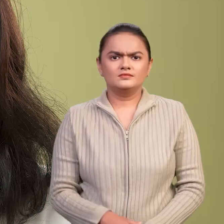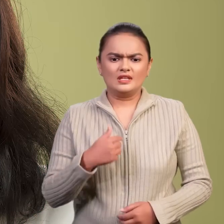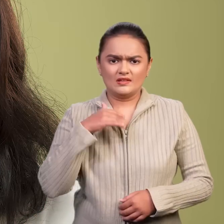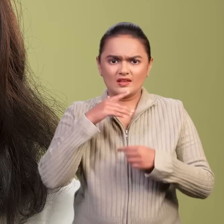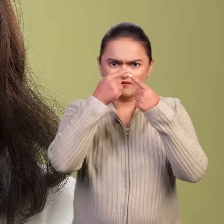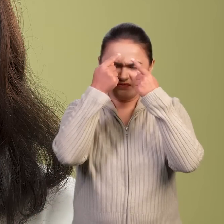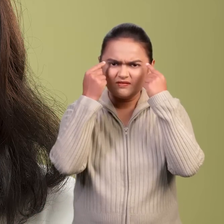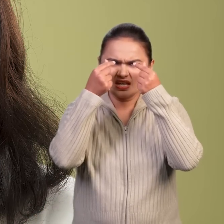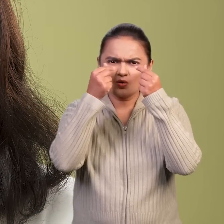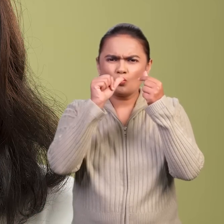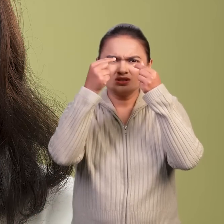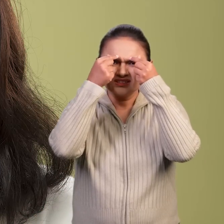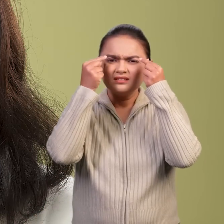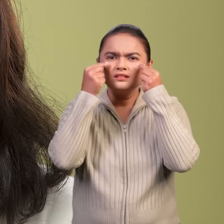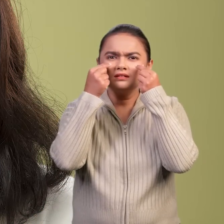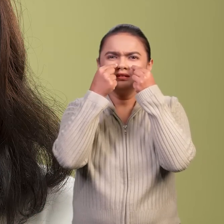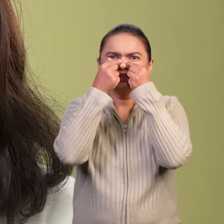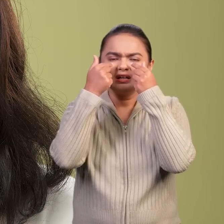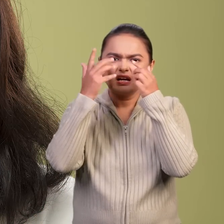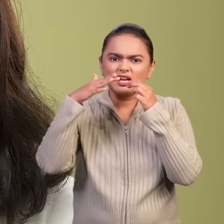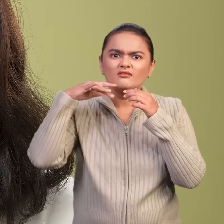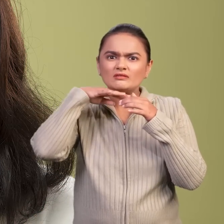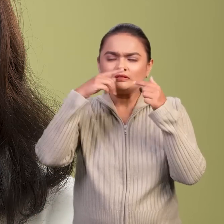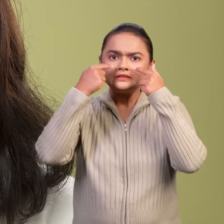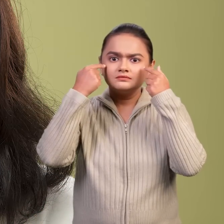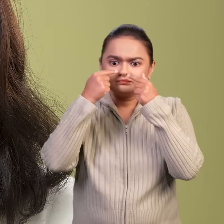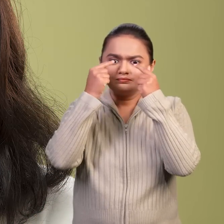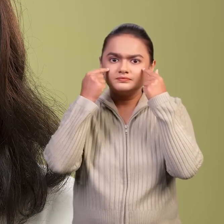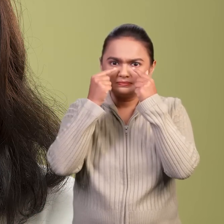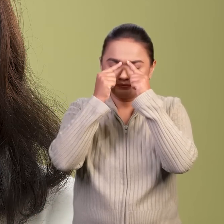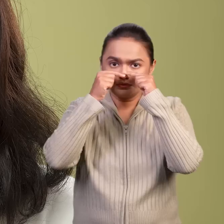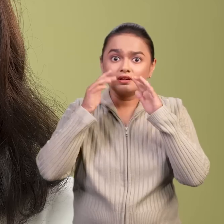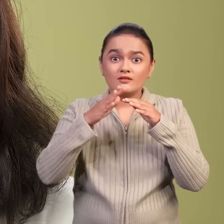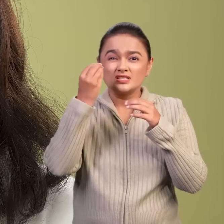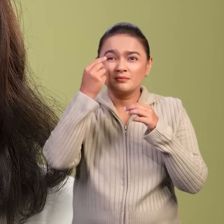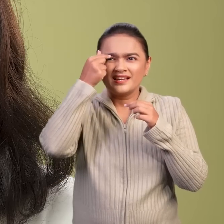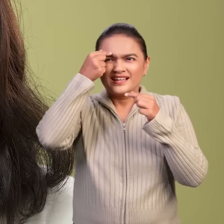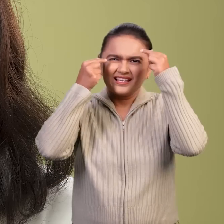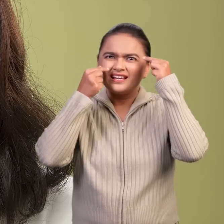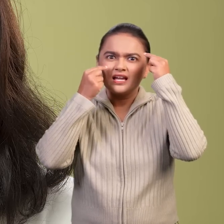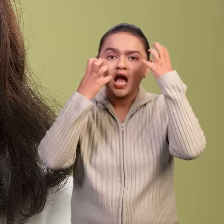We have glands around the eyes that produce secretions, and sometimes those glands can get blocked.